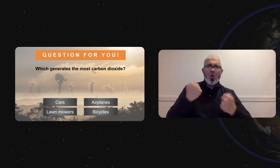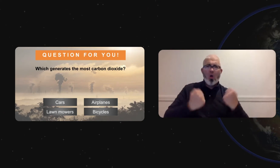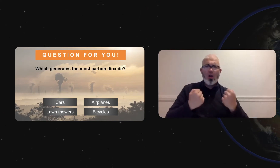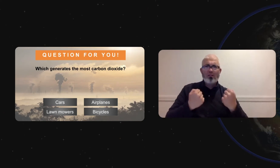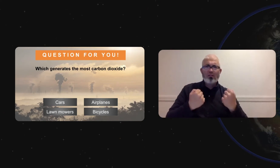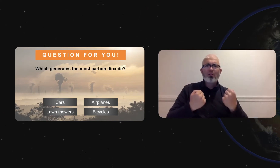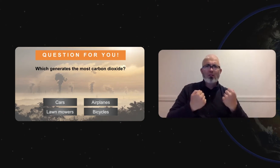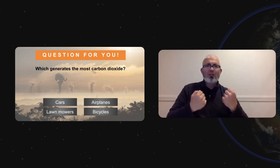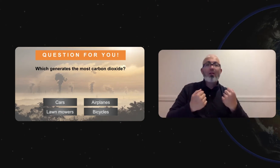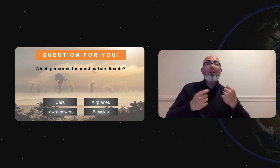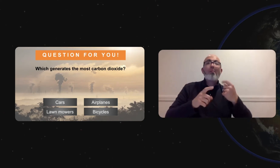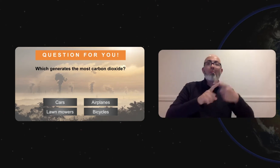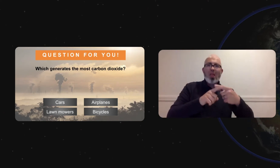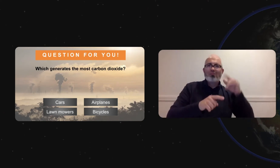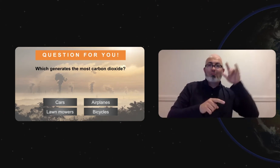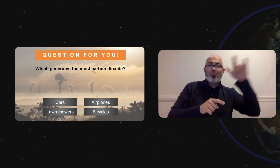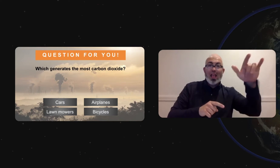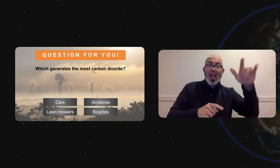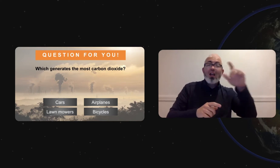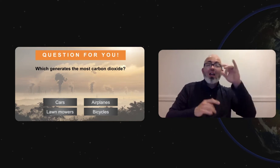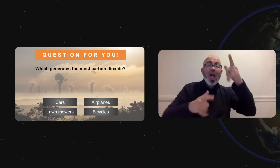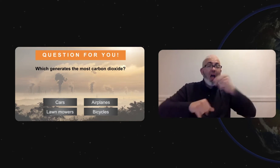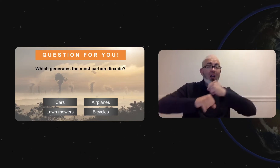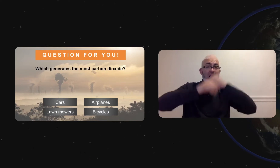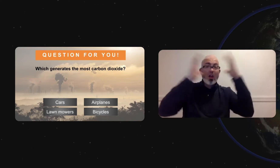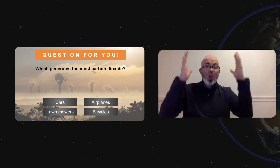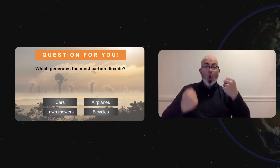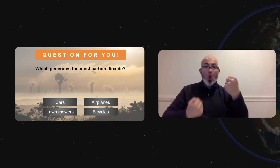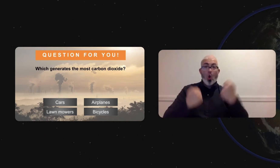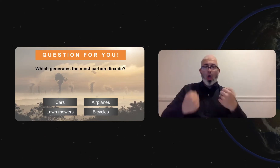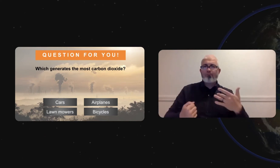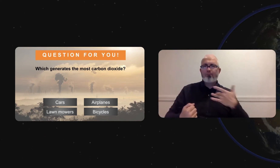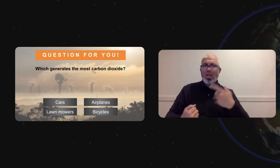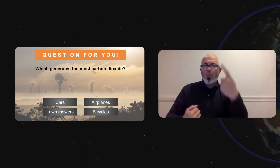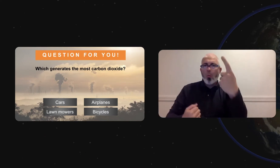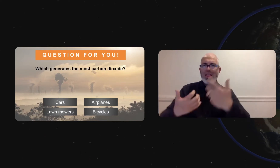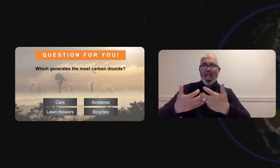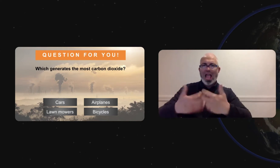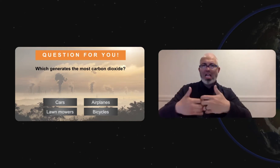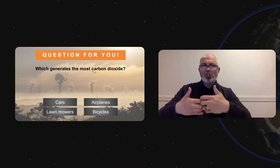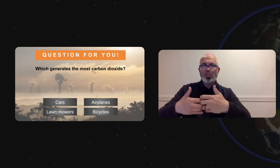Imagine walking, and not generating carbon dioxide.